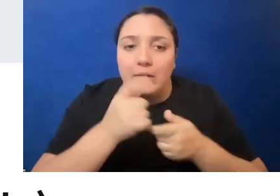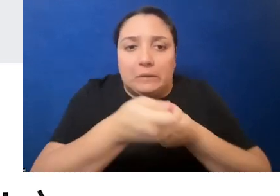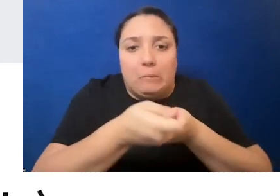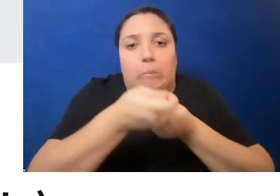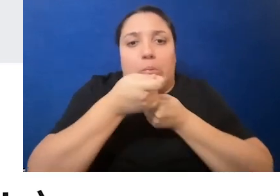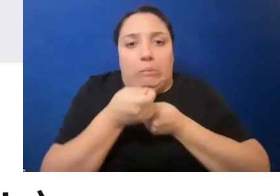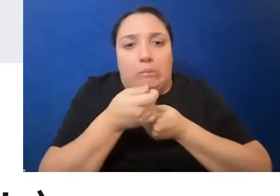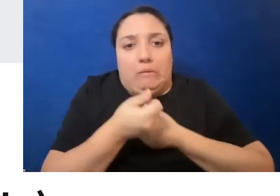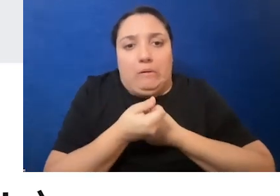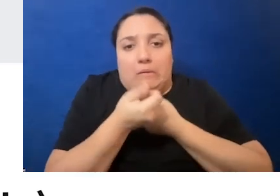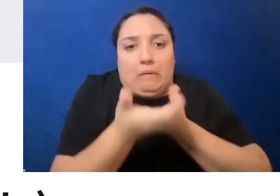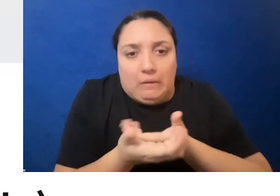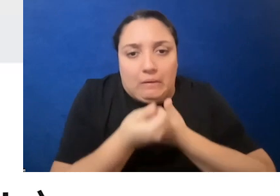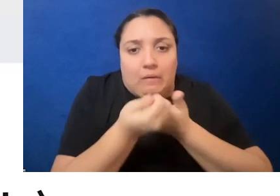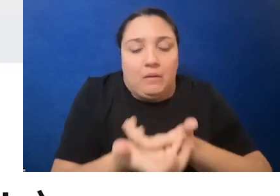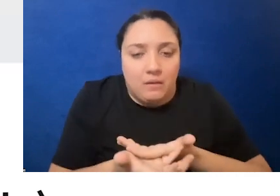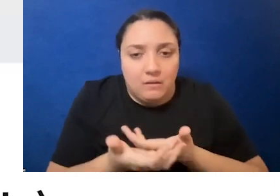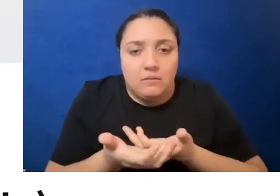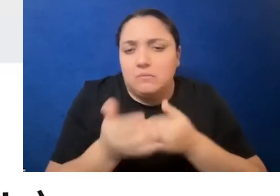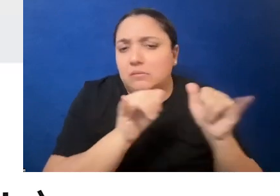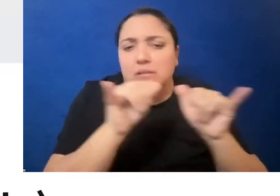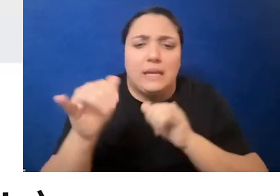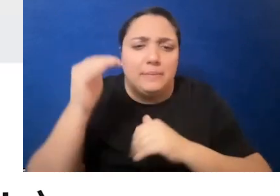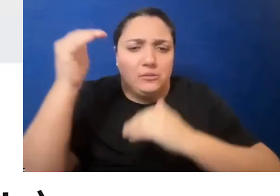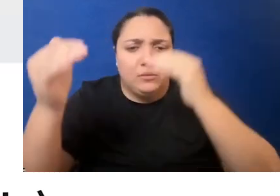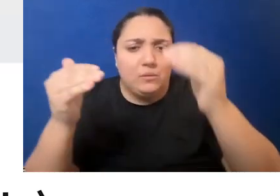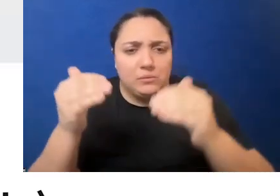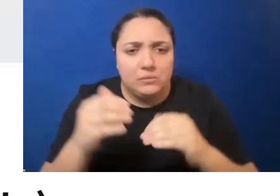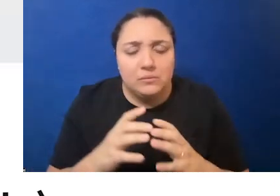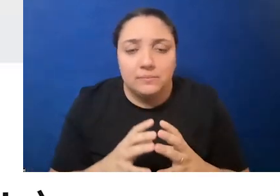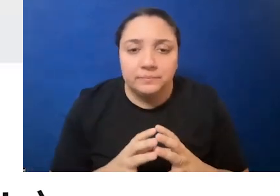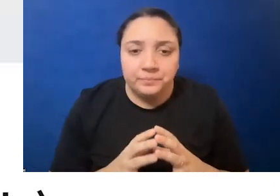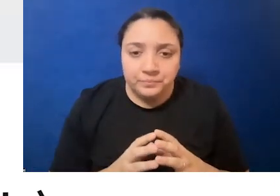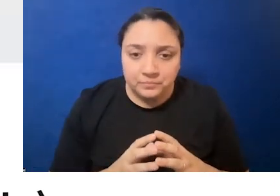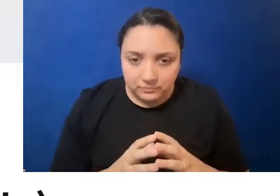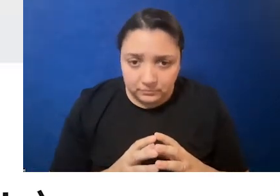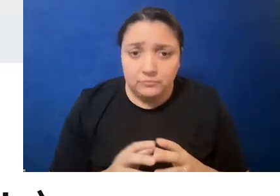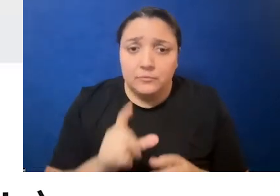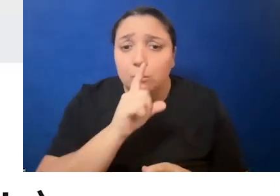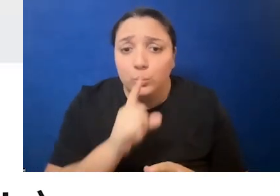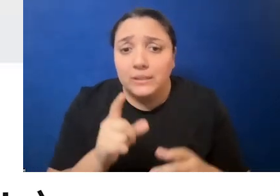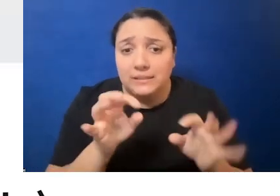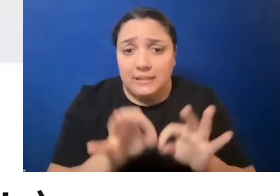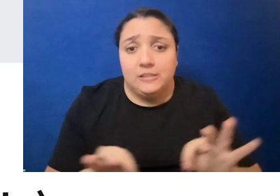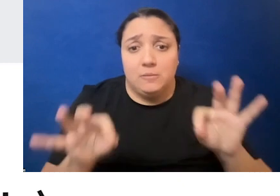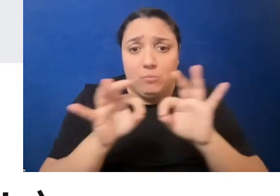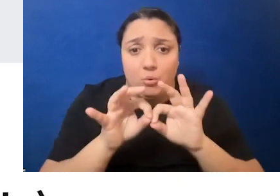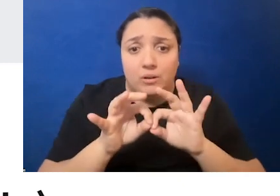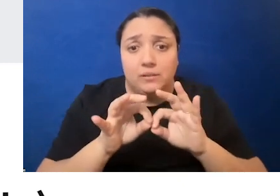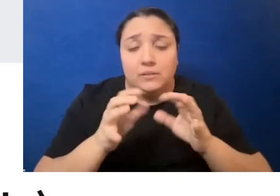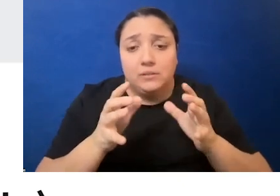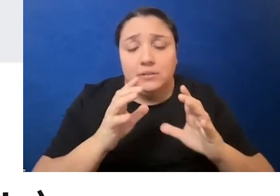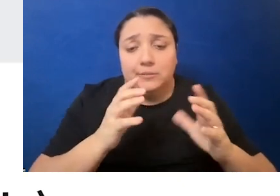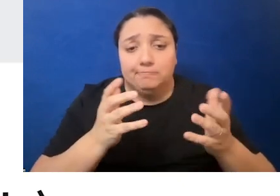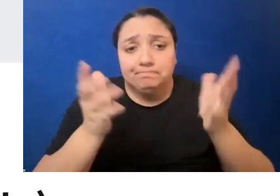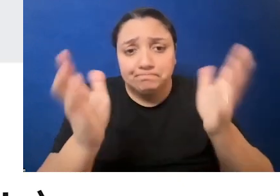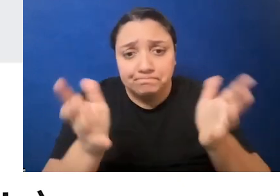REALLY COUNSELING AND